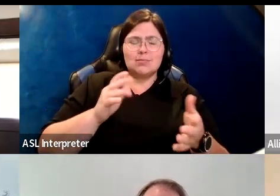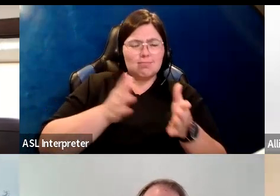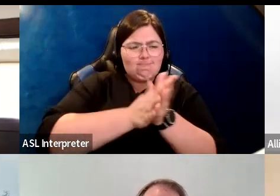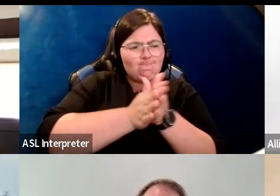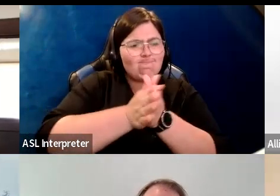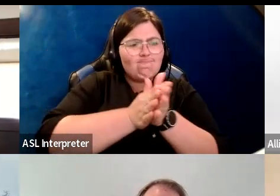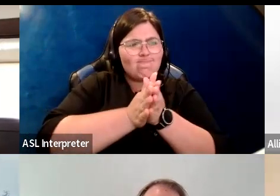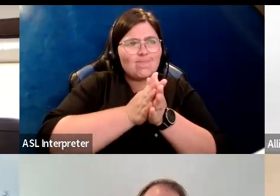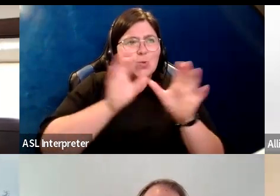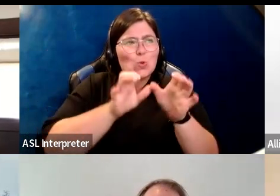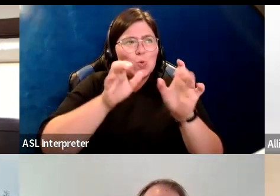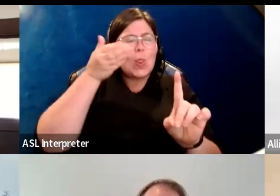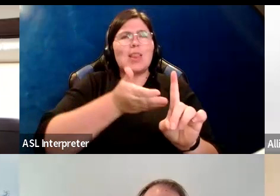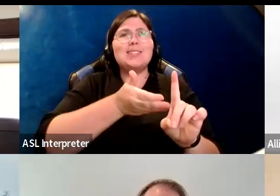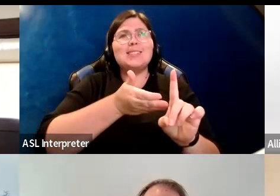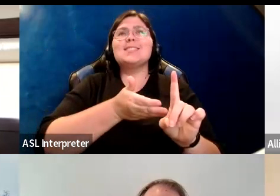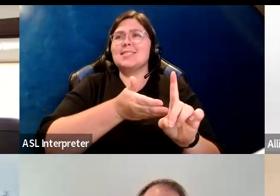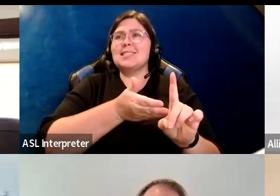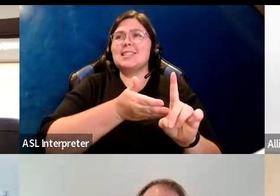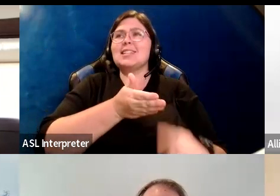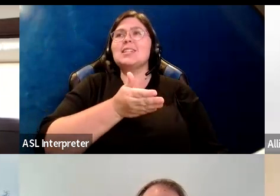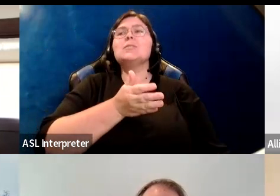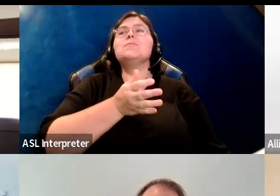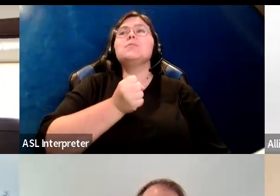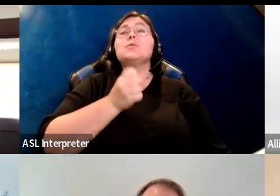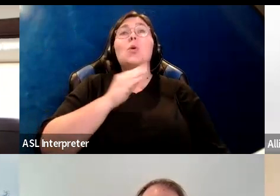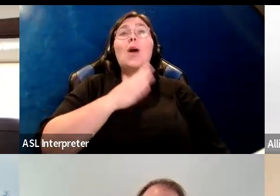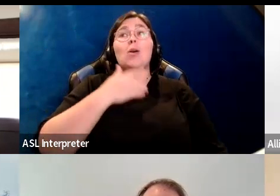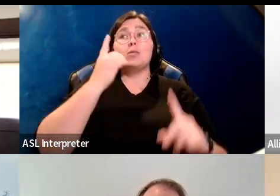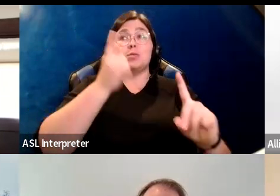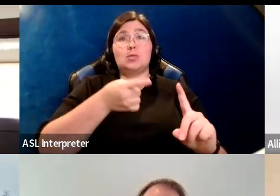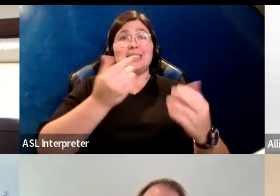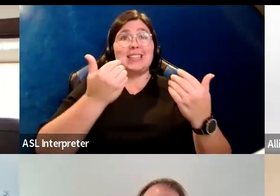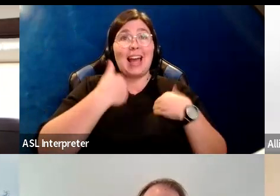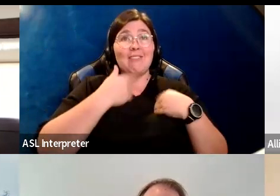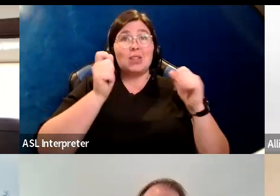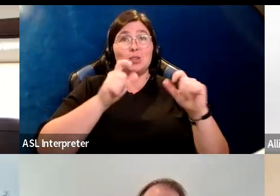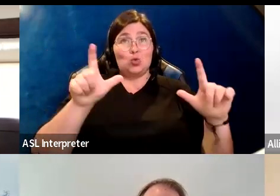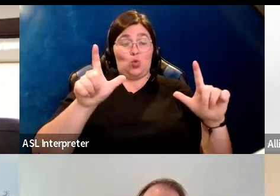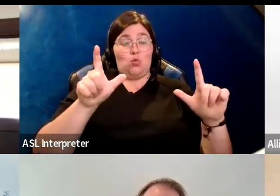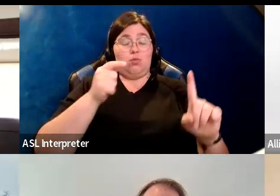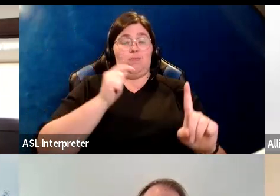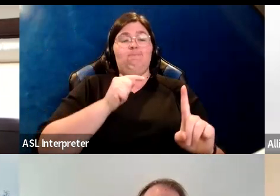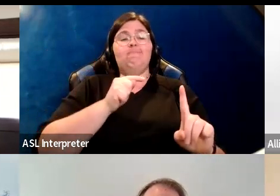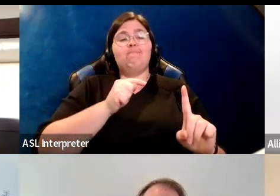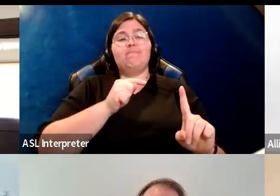However, because our objective is to have the tool also that we can